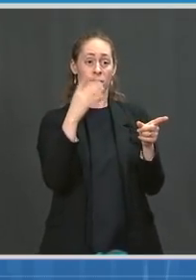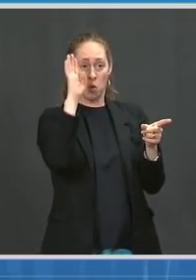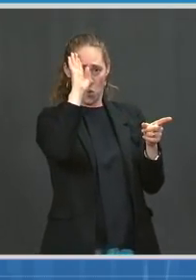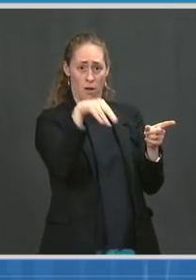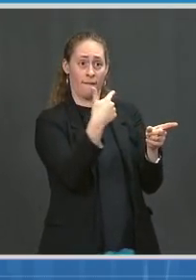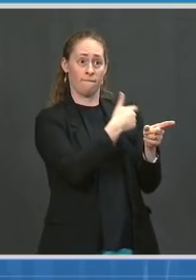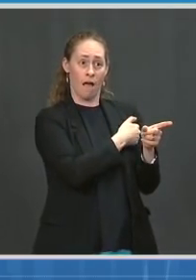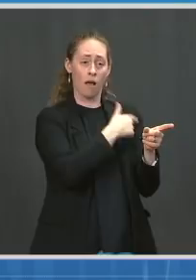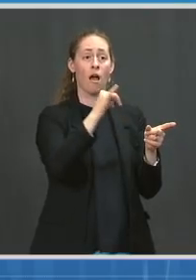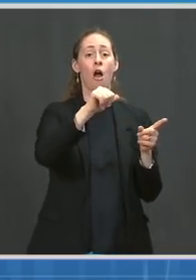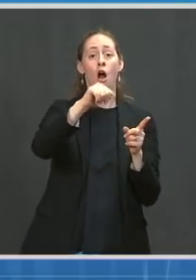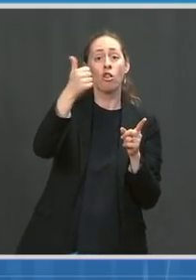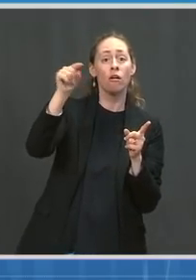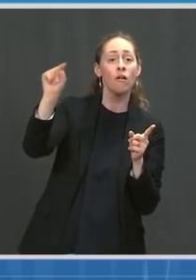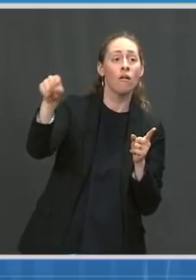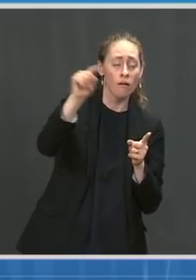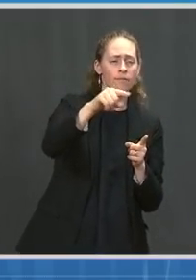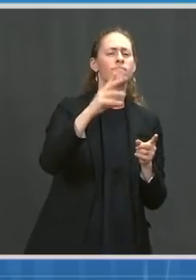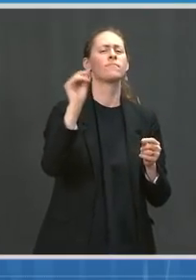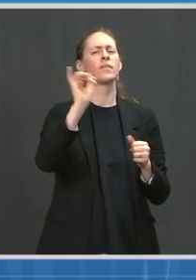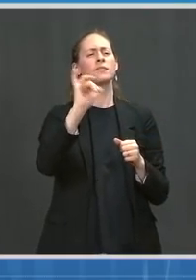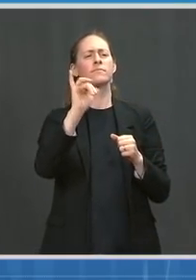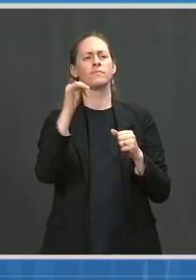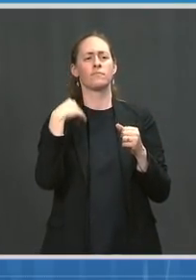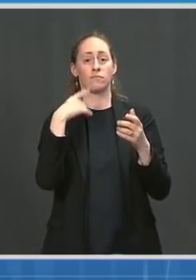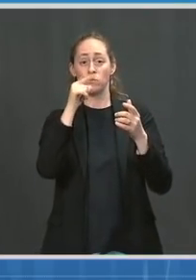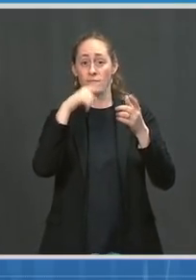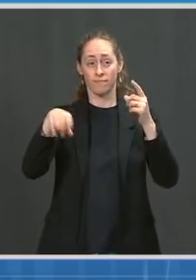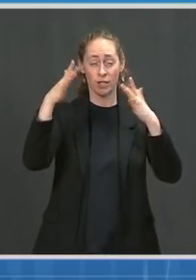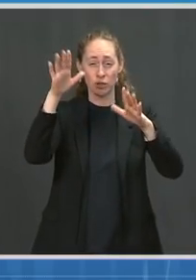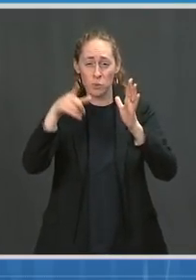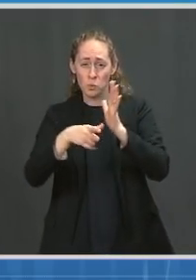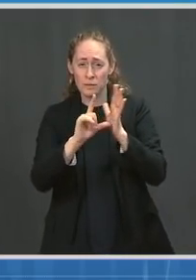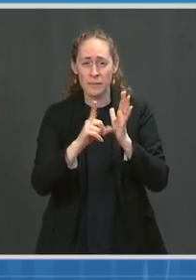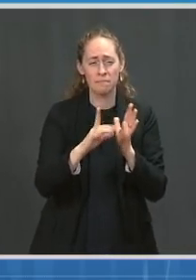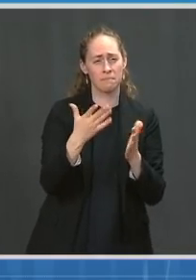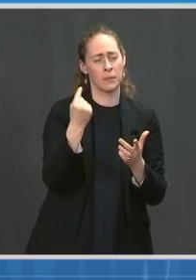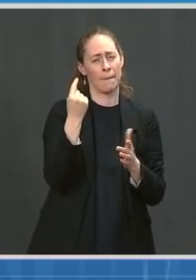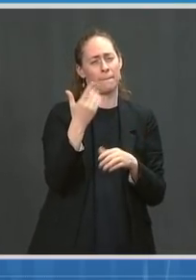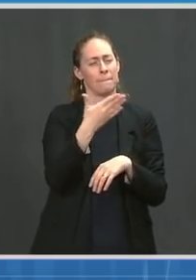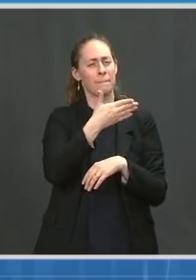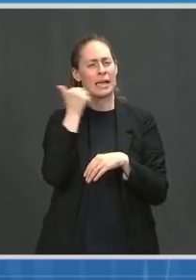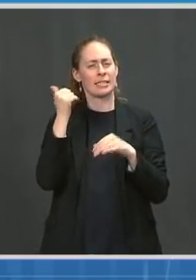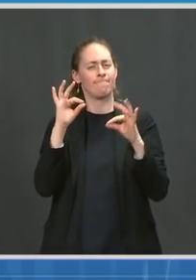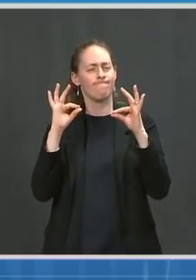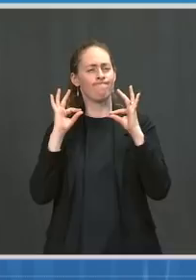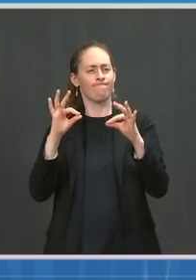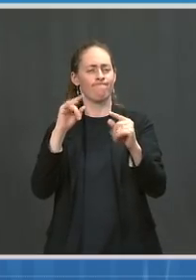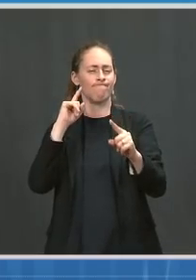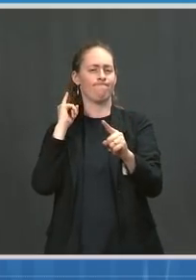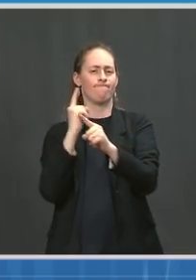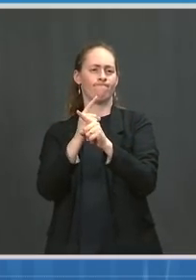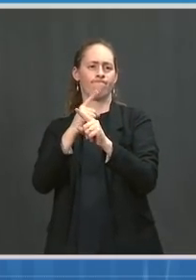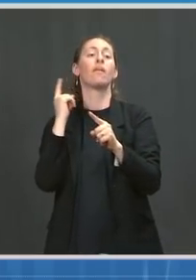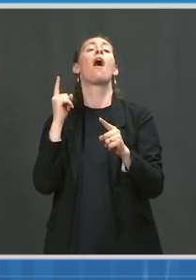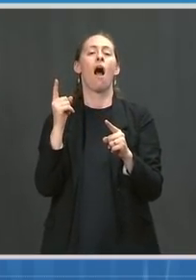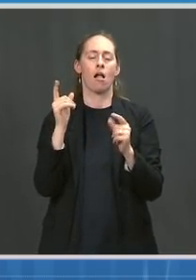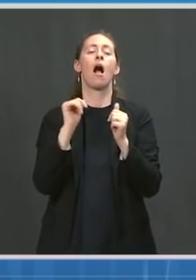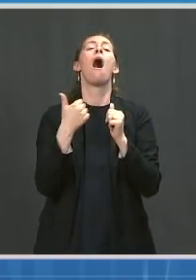and once able to review the best available evidence, deliberate on potential updates to the vaccine recommendations